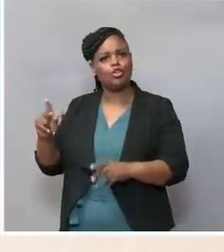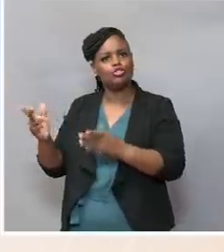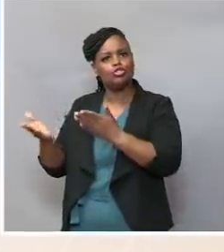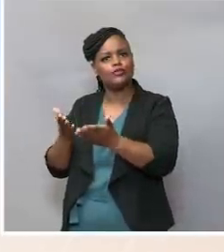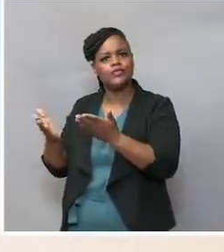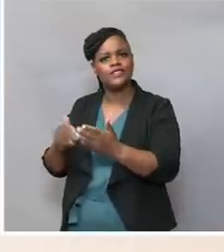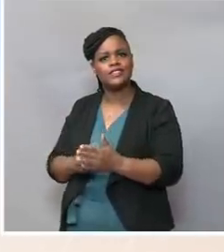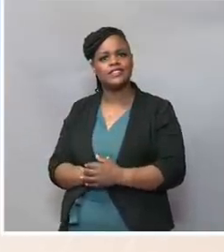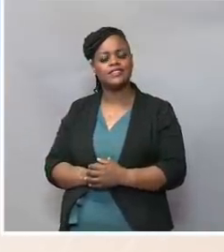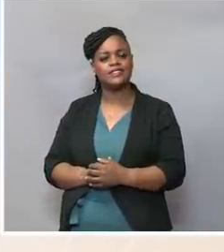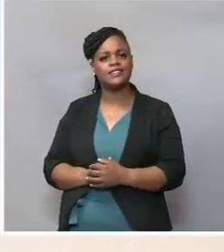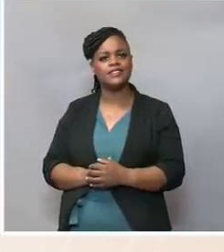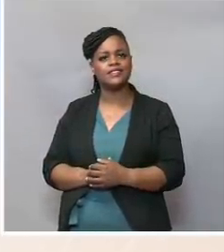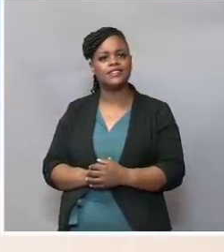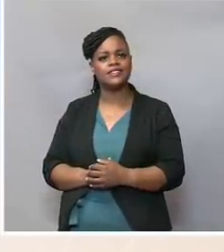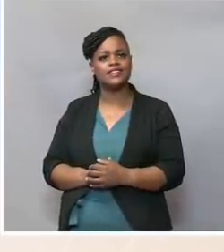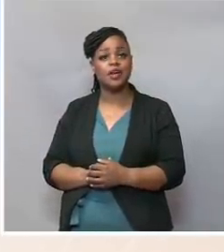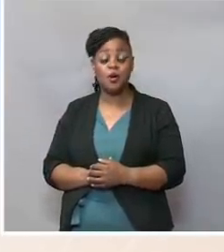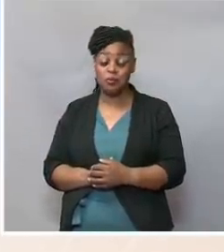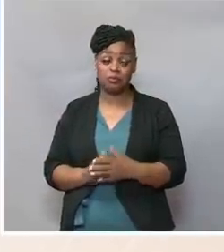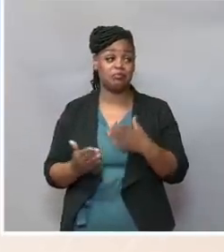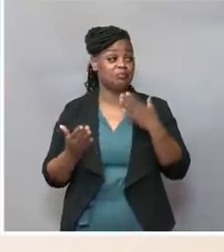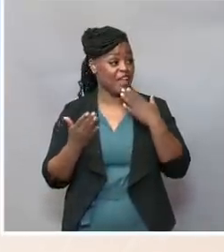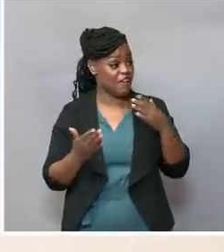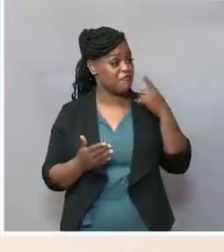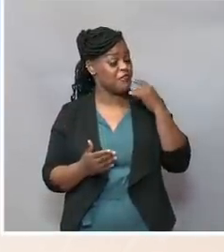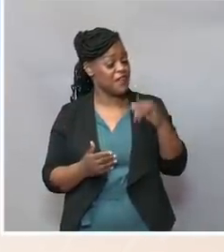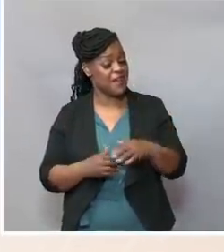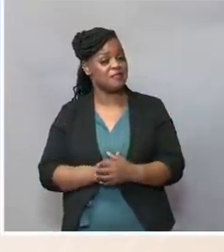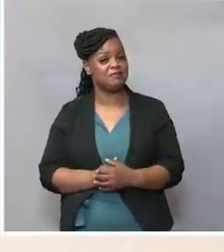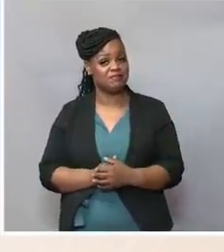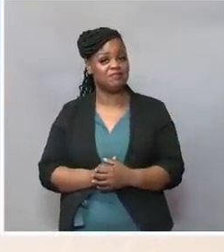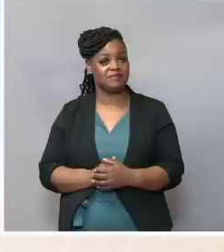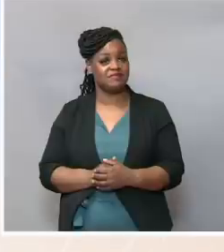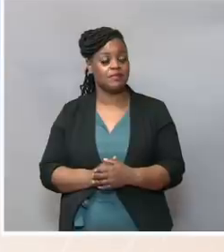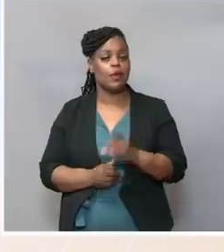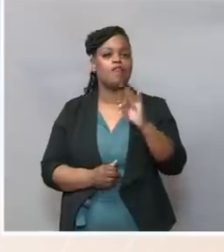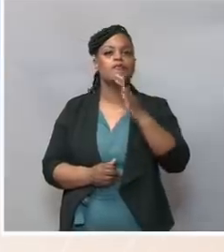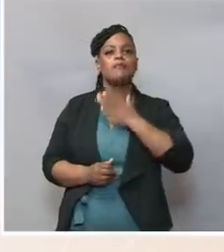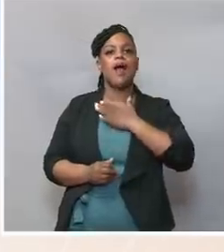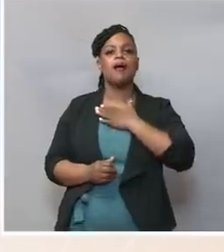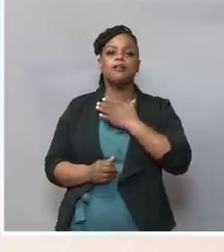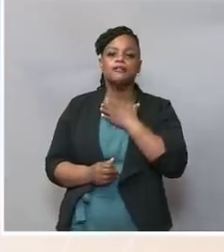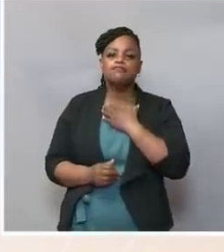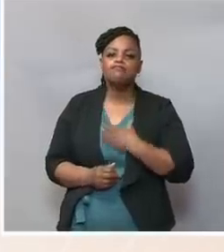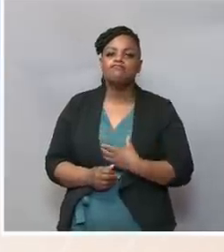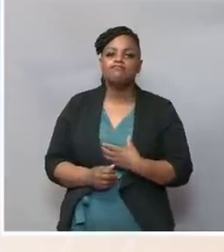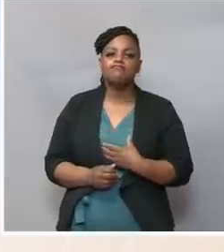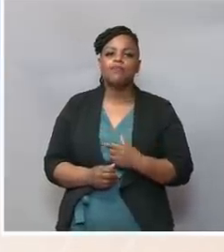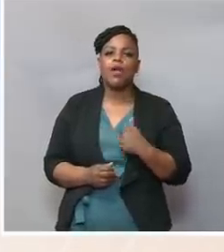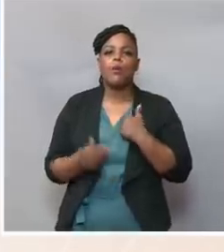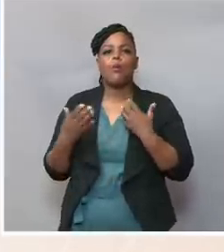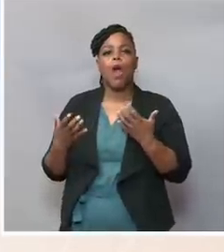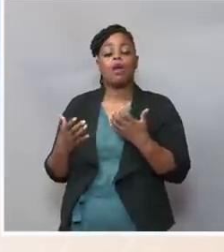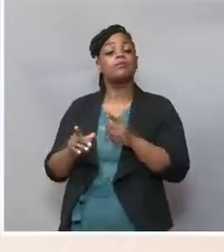Dr. Lowe: Thank you for that question. One of my passions is to be a mentor to those who love history